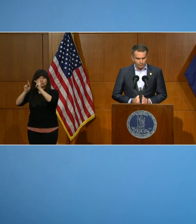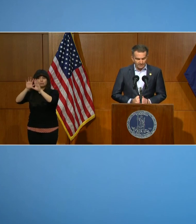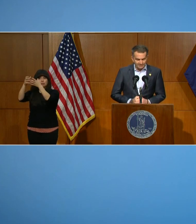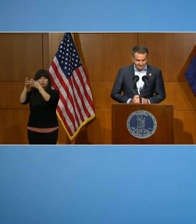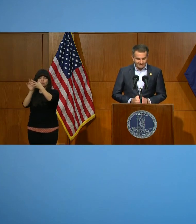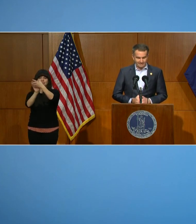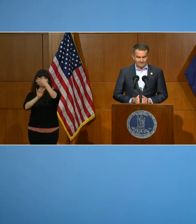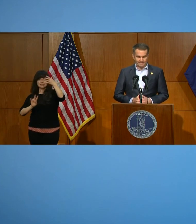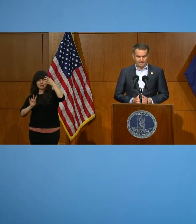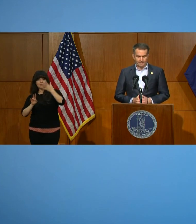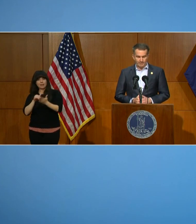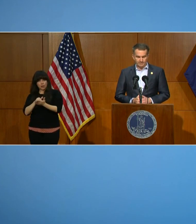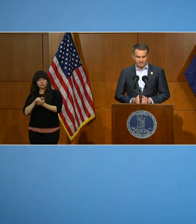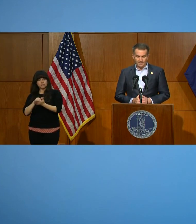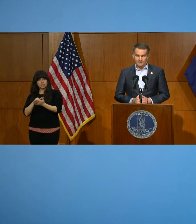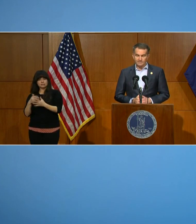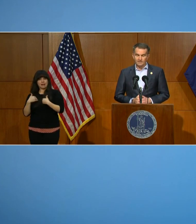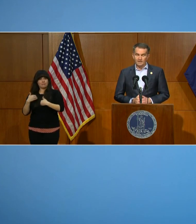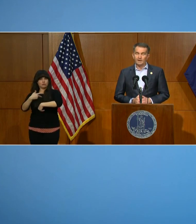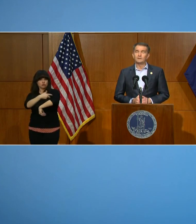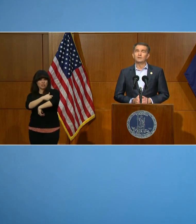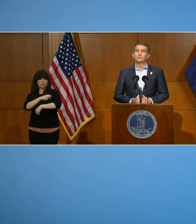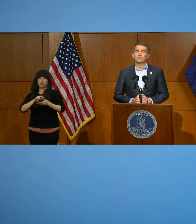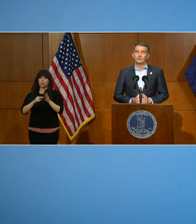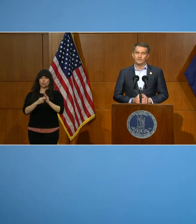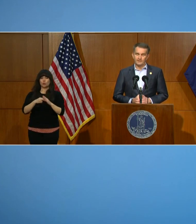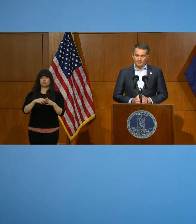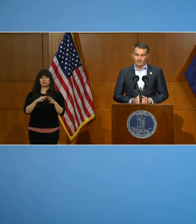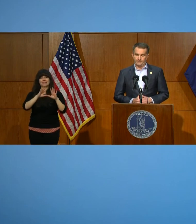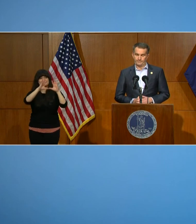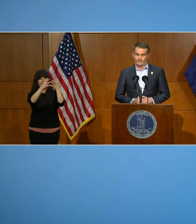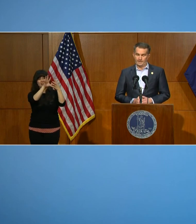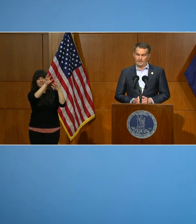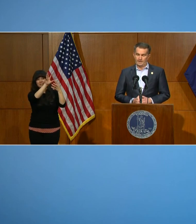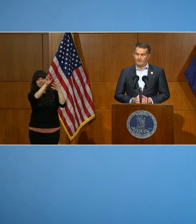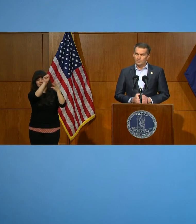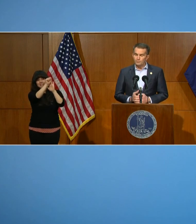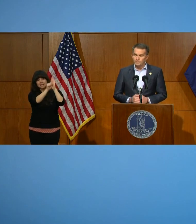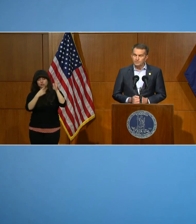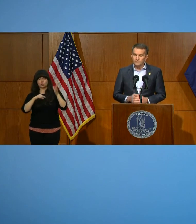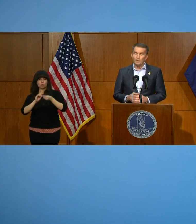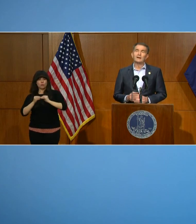100,000 PEOPLE. THAT PUTS US 26